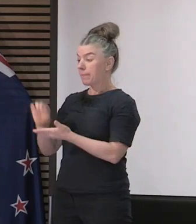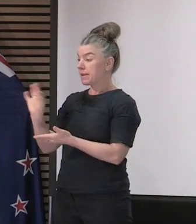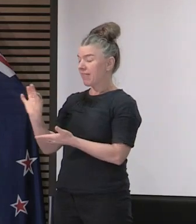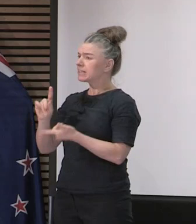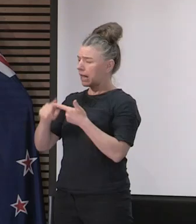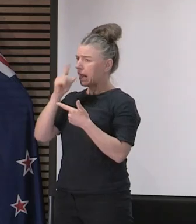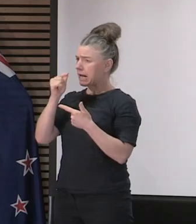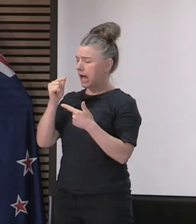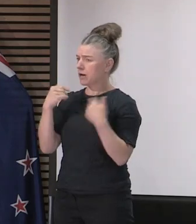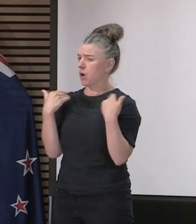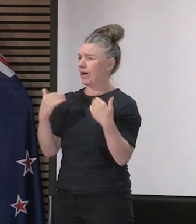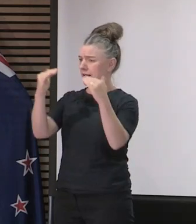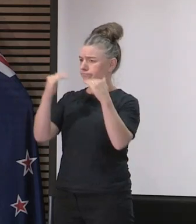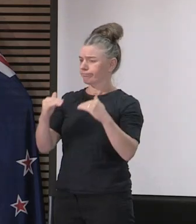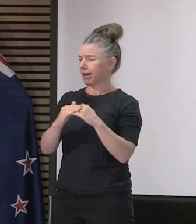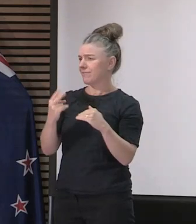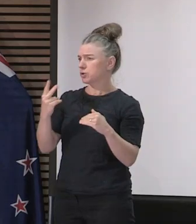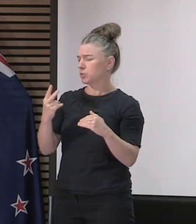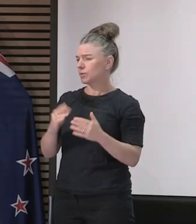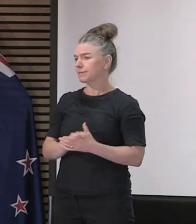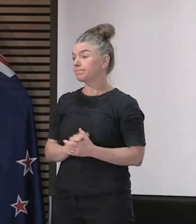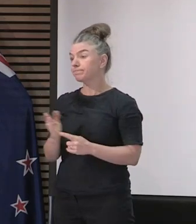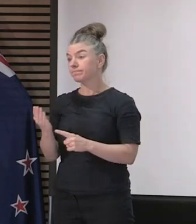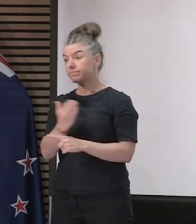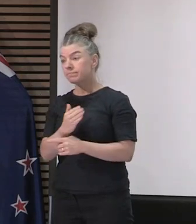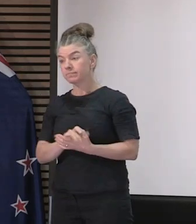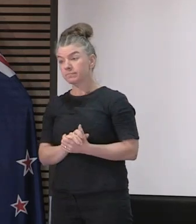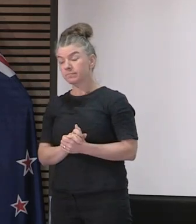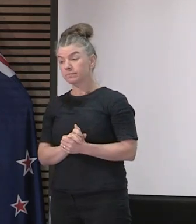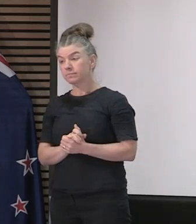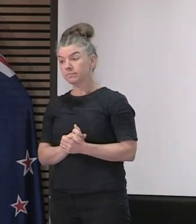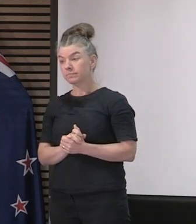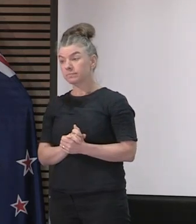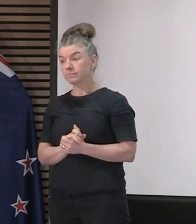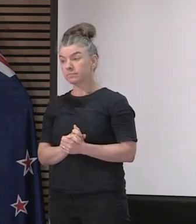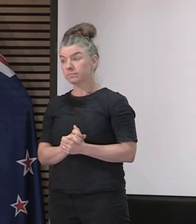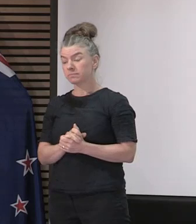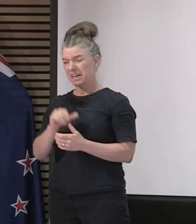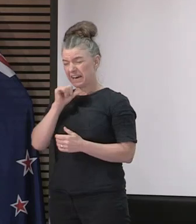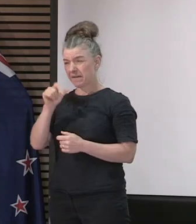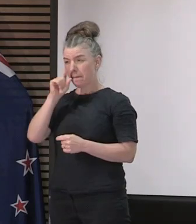additional to what the core capacity there is. Not having an app in place will not be a